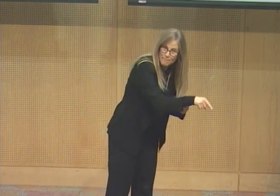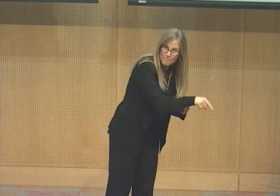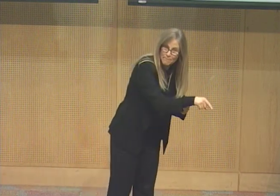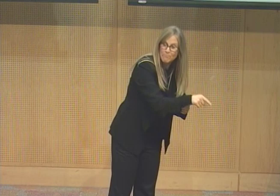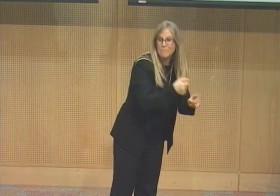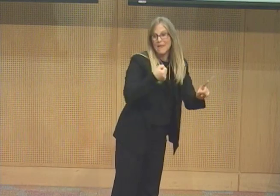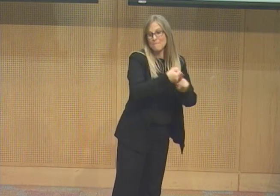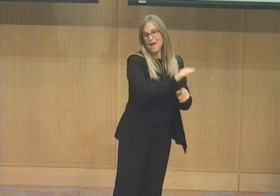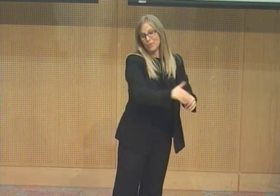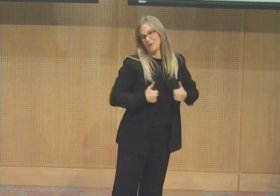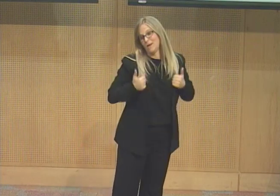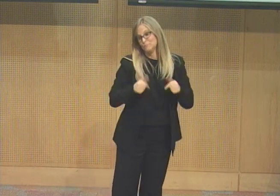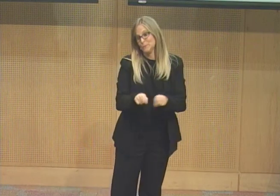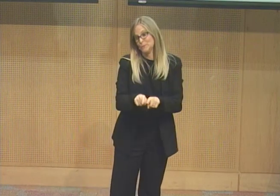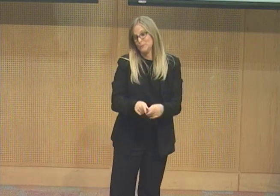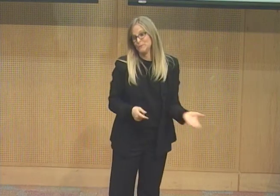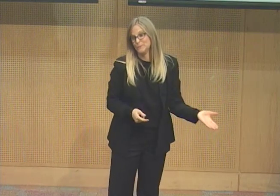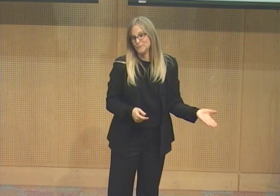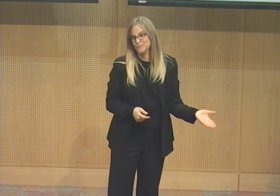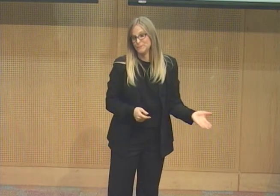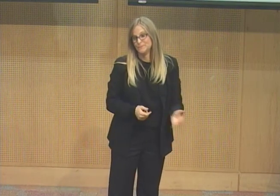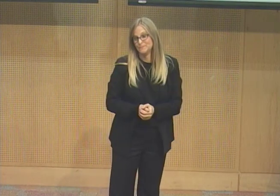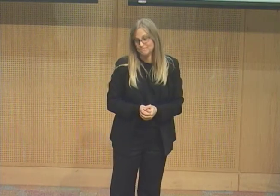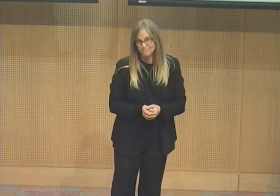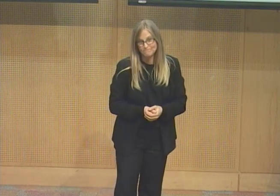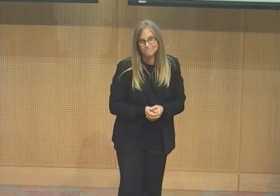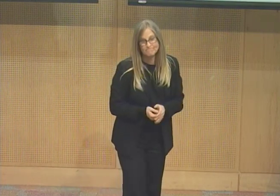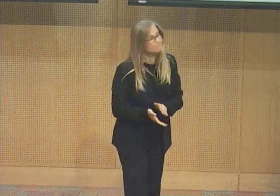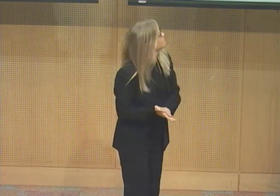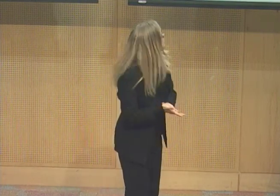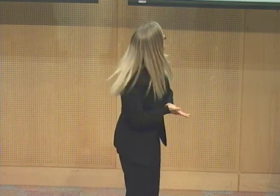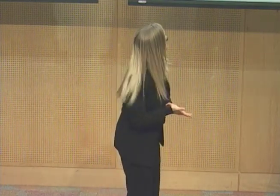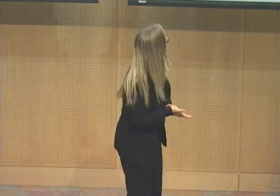The view of these people impacts their lives, as well.